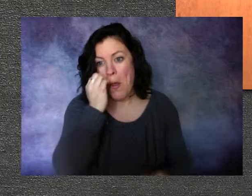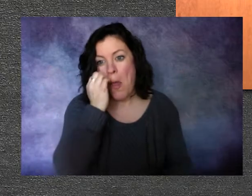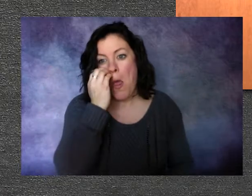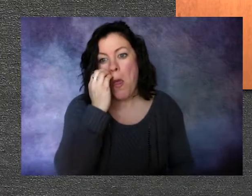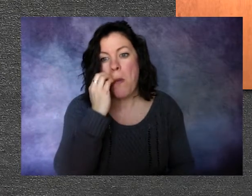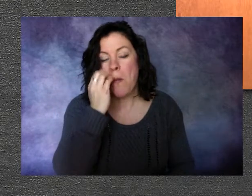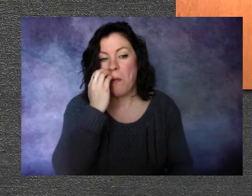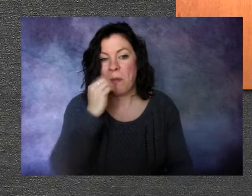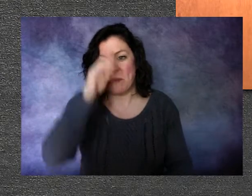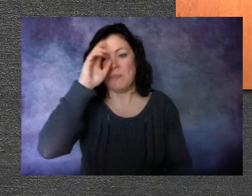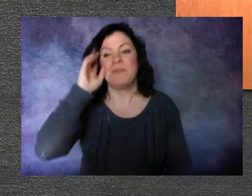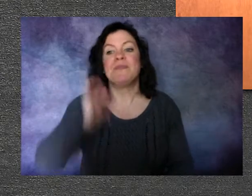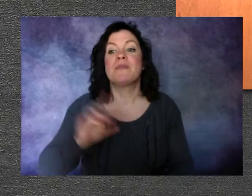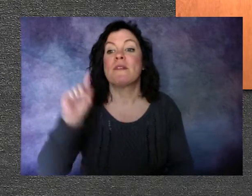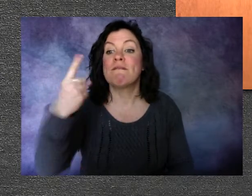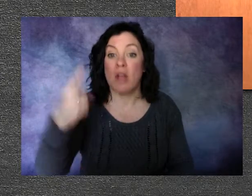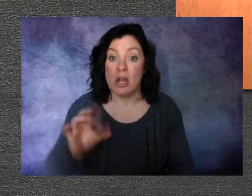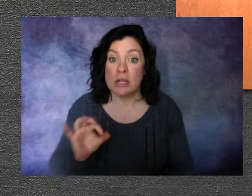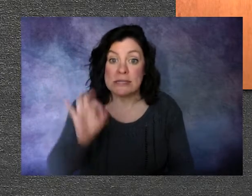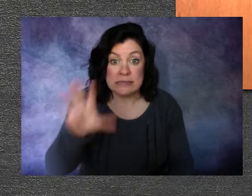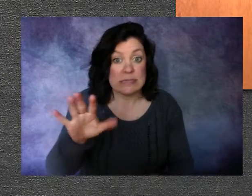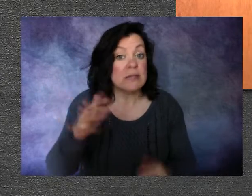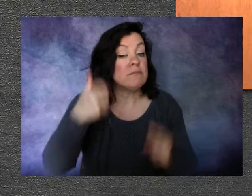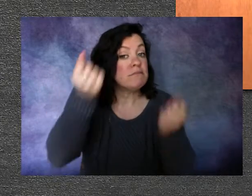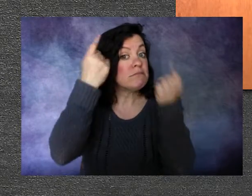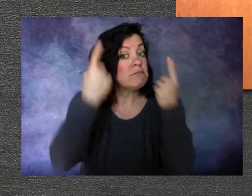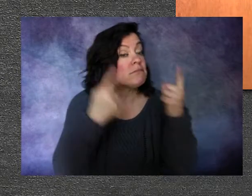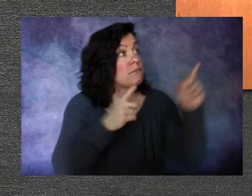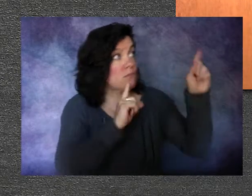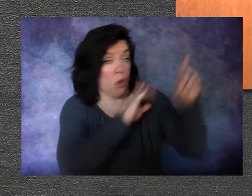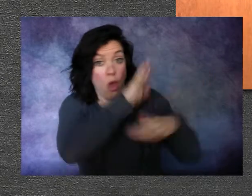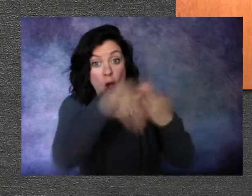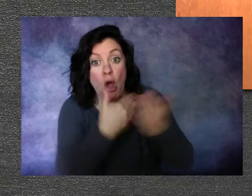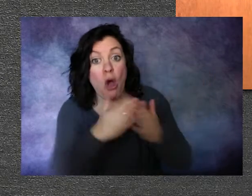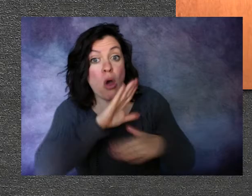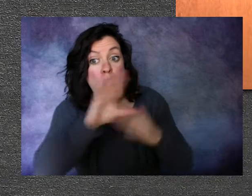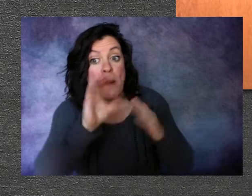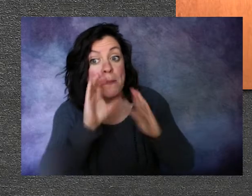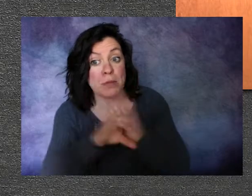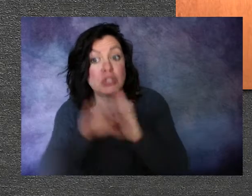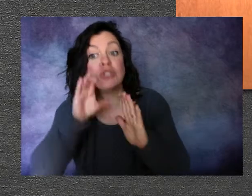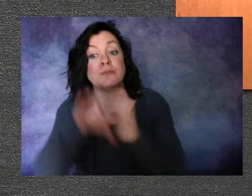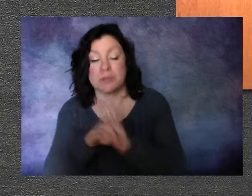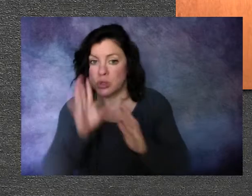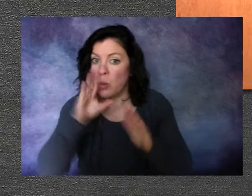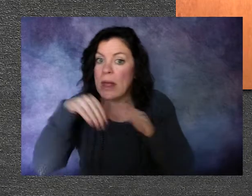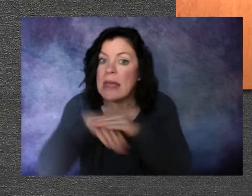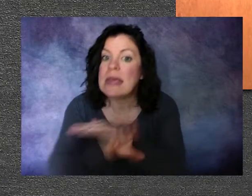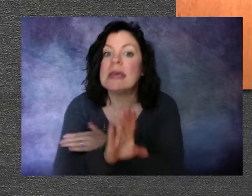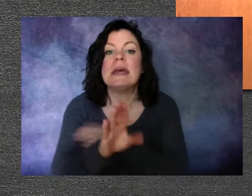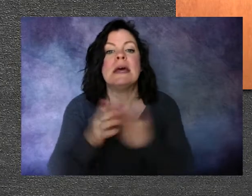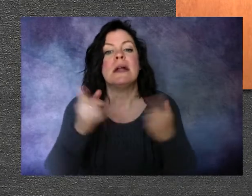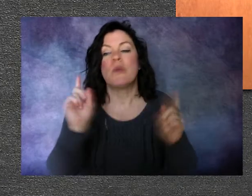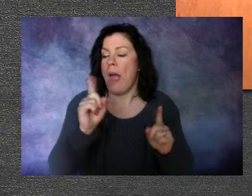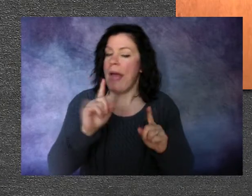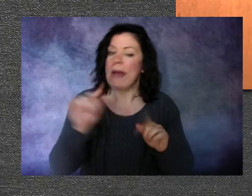George is gonna be at places that are in your community too. Like maybe the hospital or the police station.